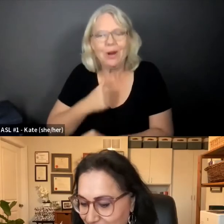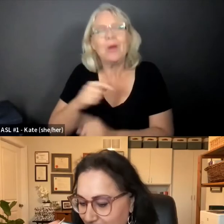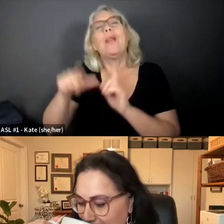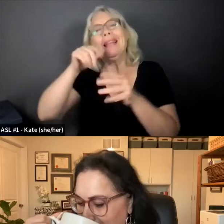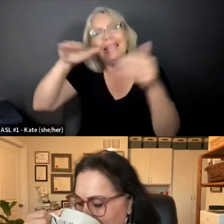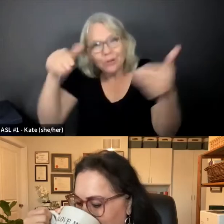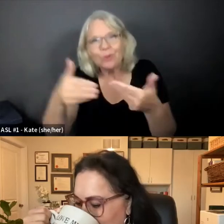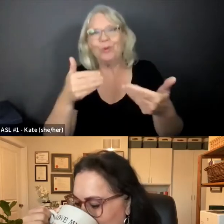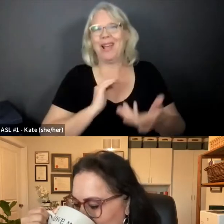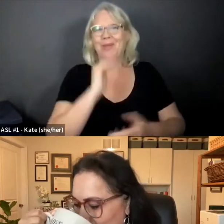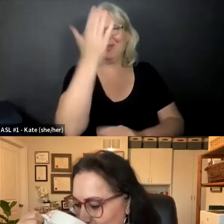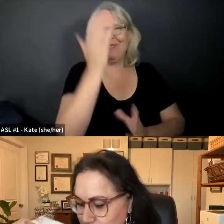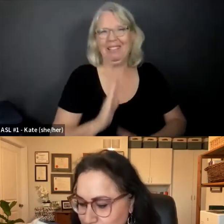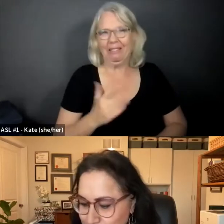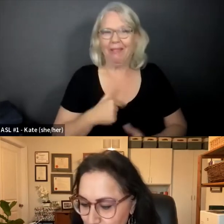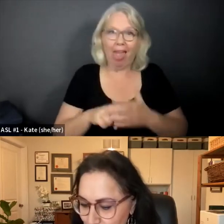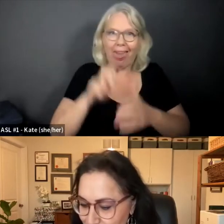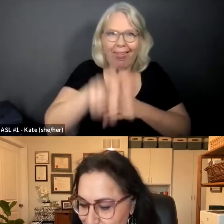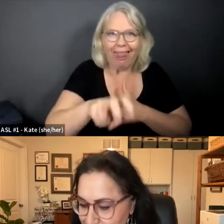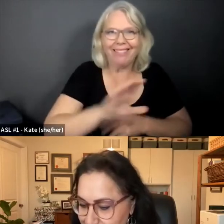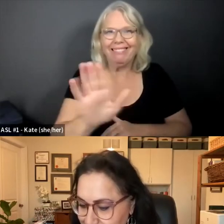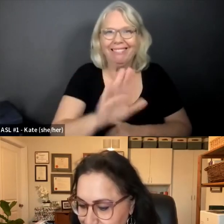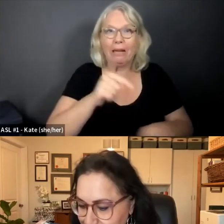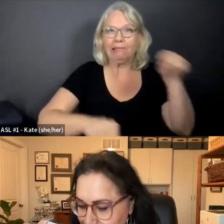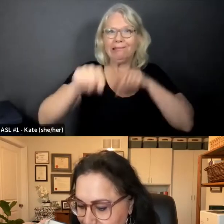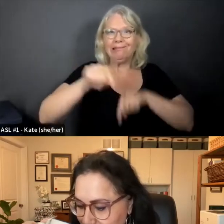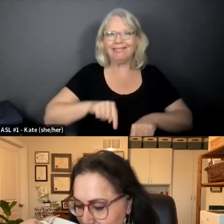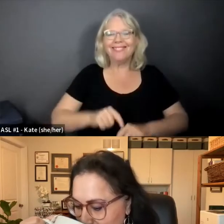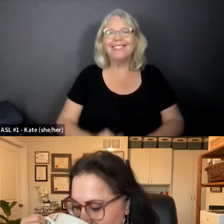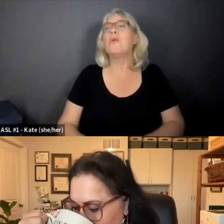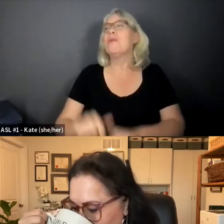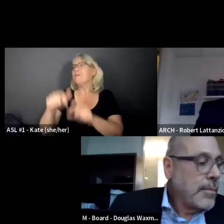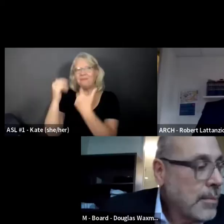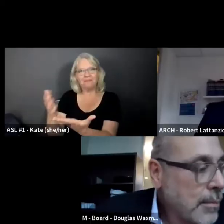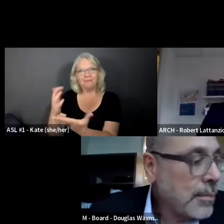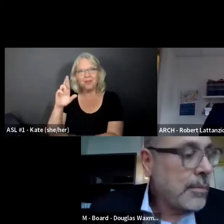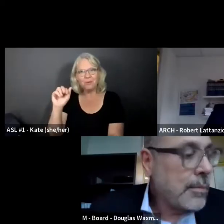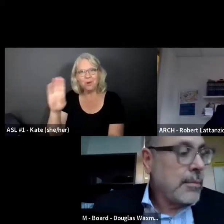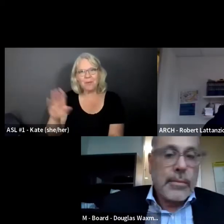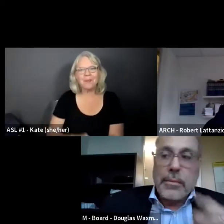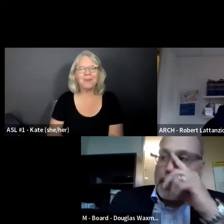ROB. Robert Lattanzio : THANK YOU, DOUGLAS. THAT'S RIGHT.